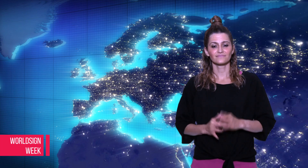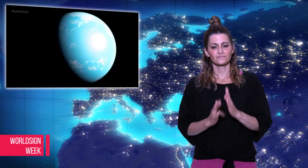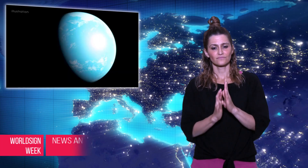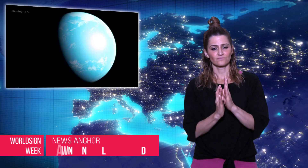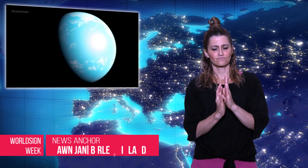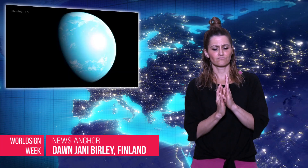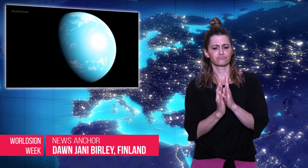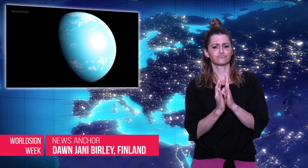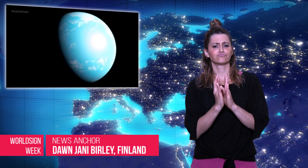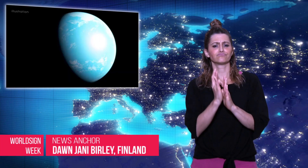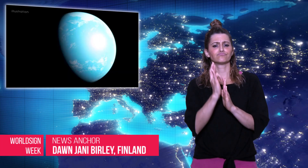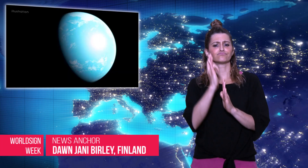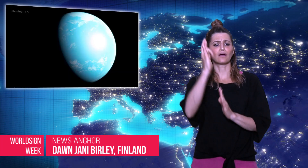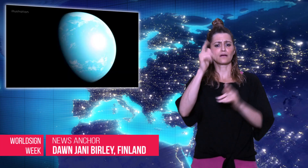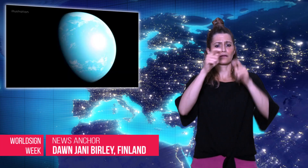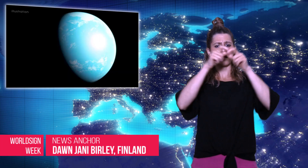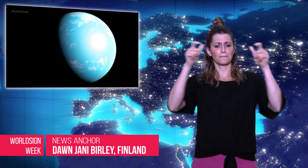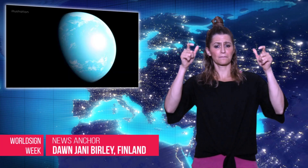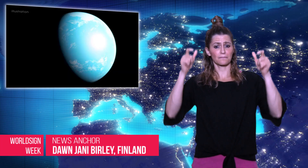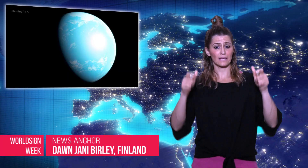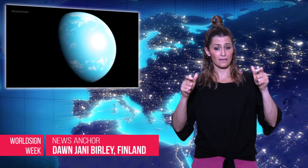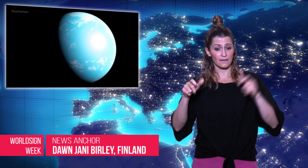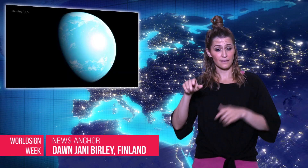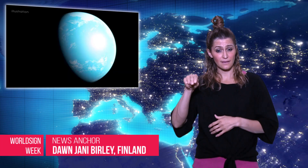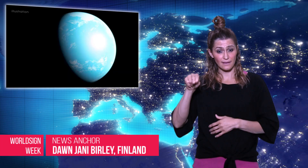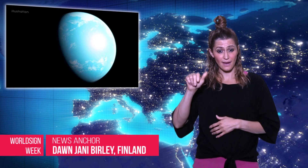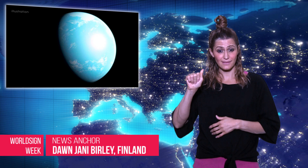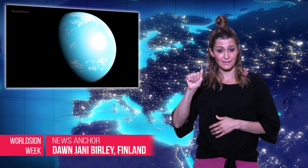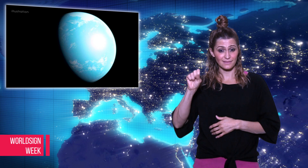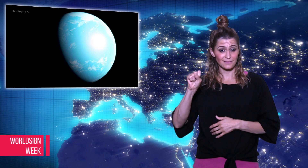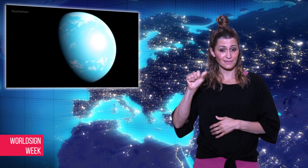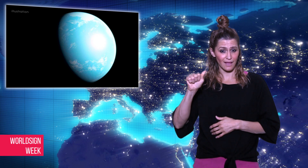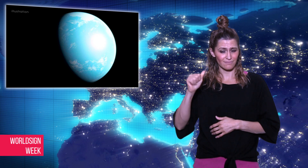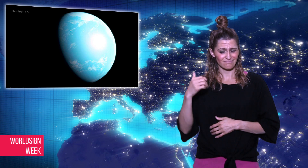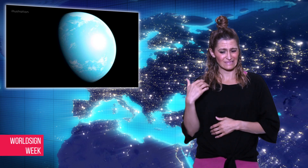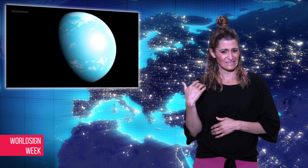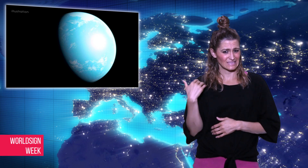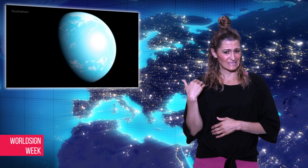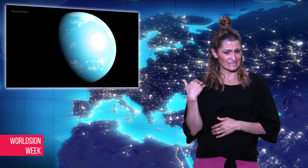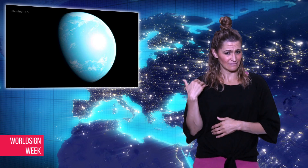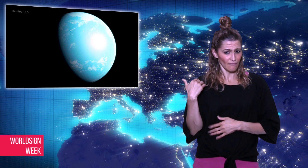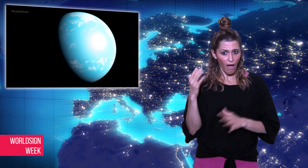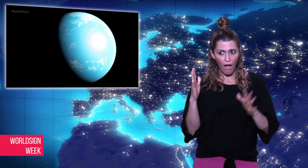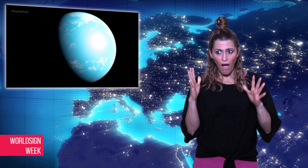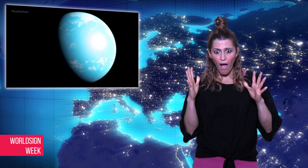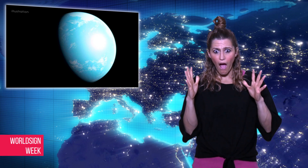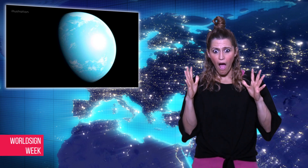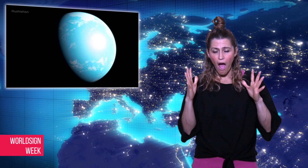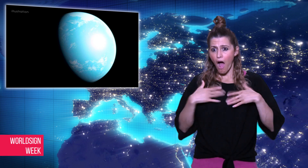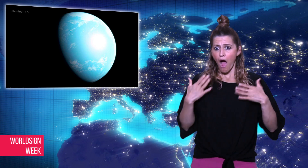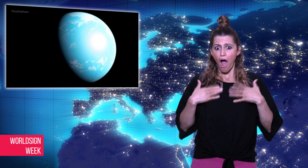[Dawn]: NASA has recently made a